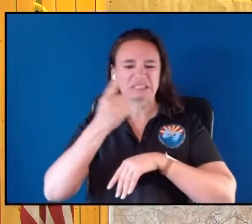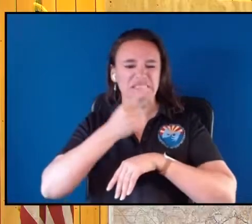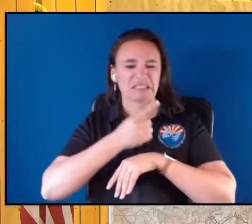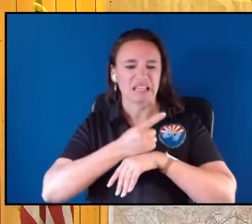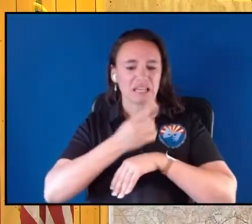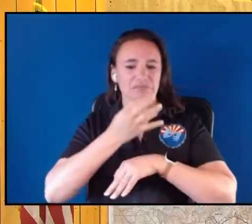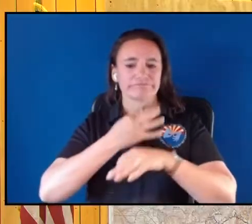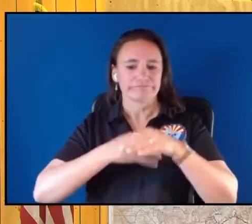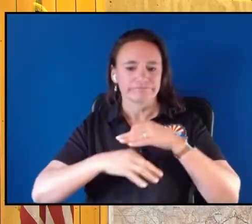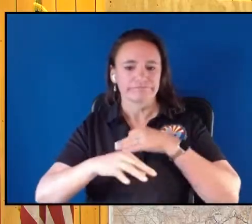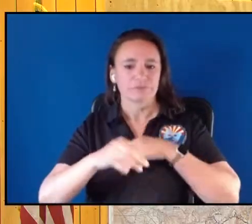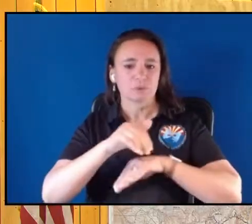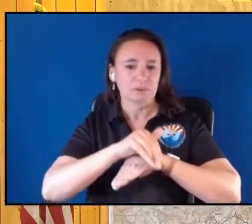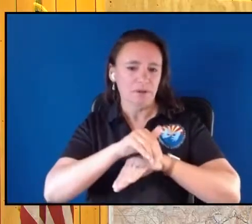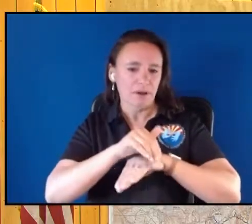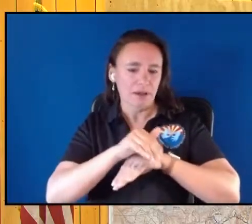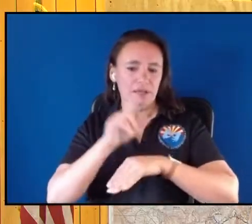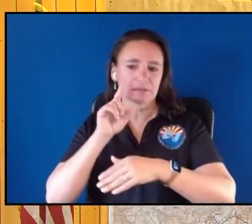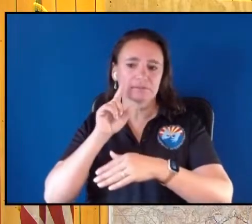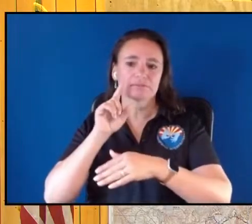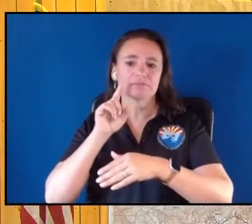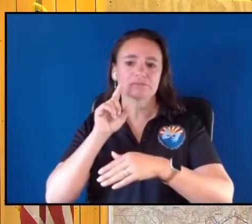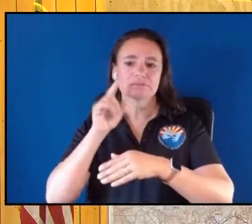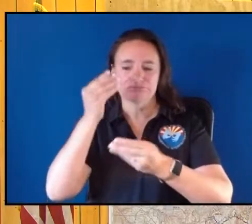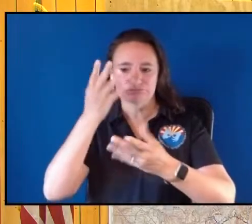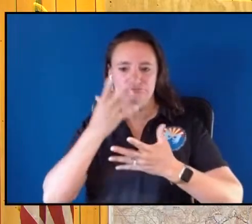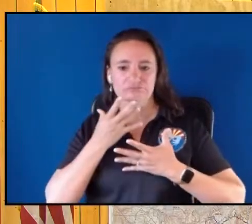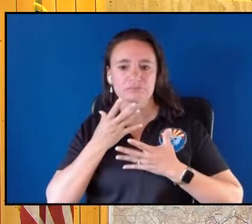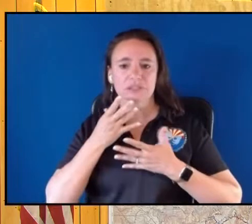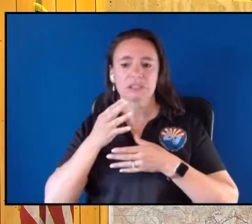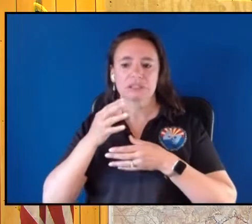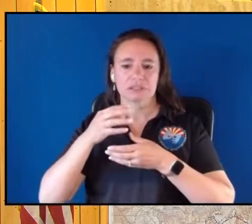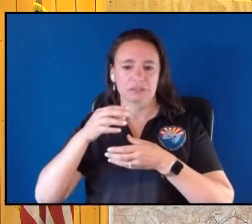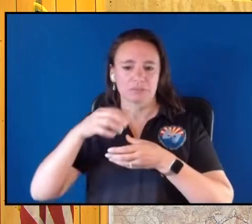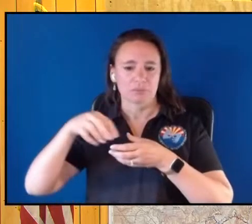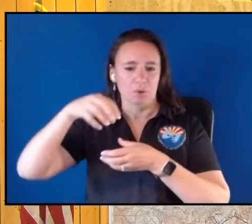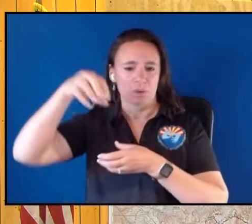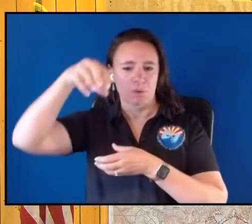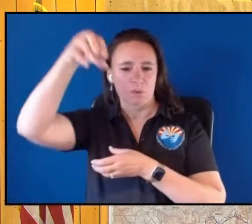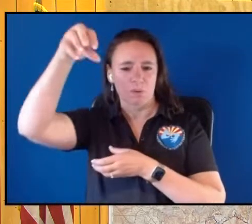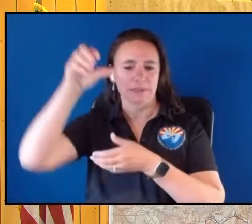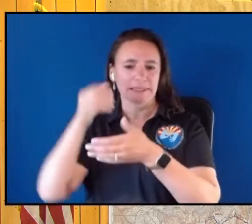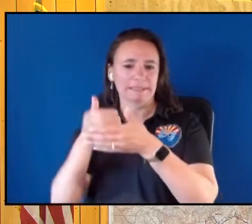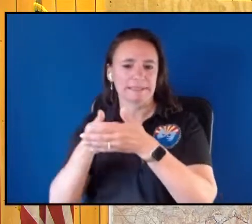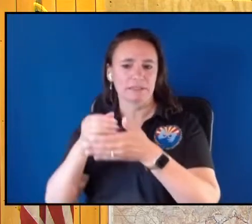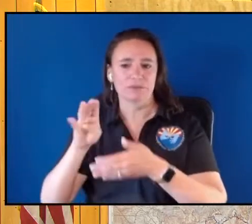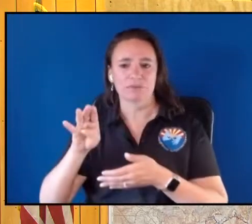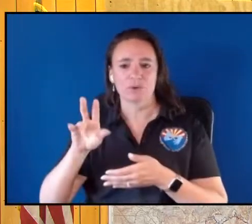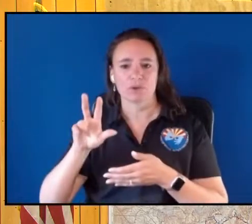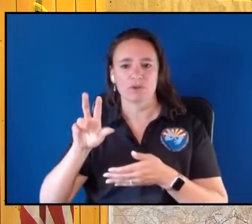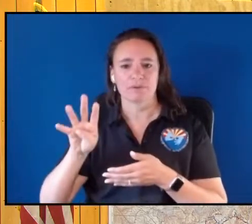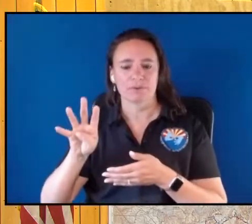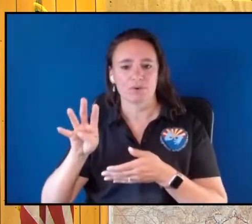near, off of the 434 road near Holman, but well interior.